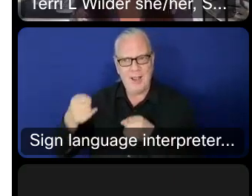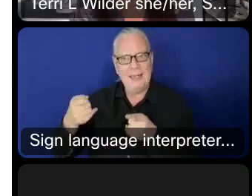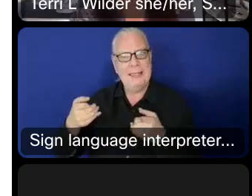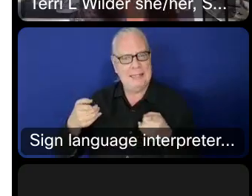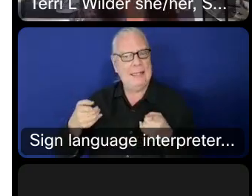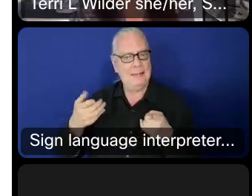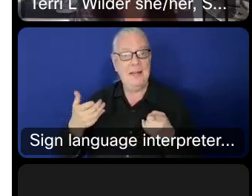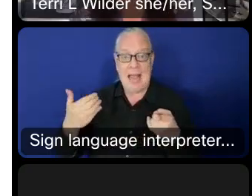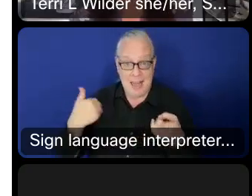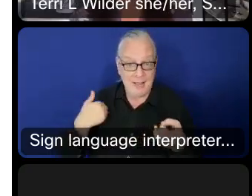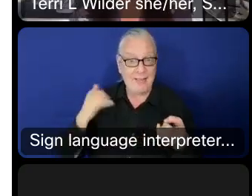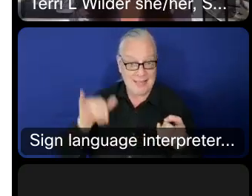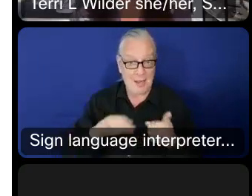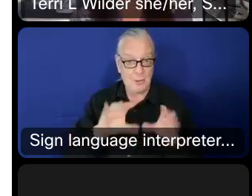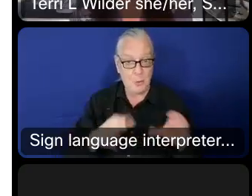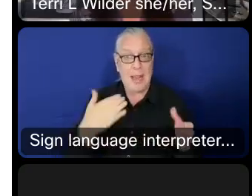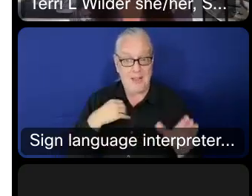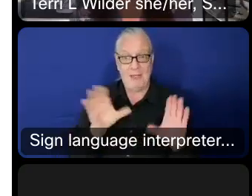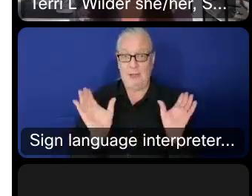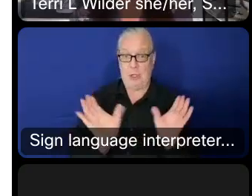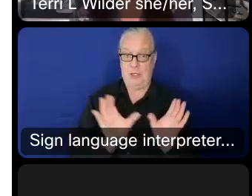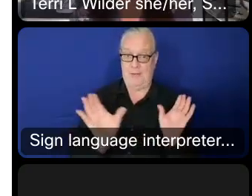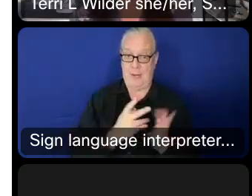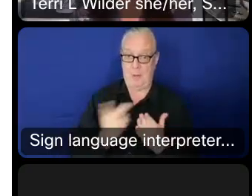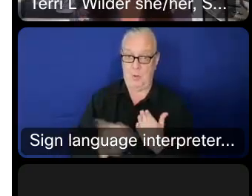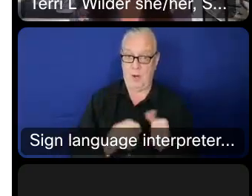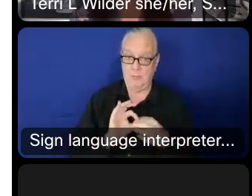certificate program in HIV and Aging. So, I encourage you to go